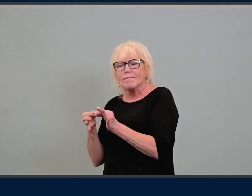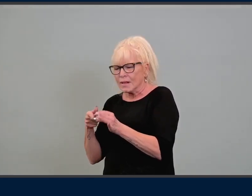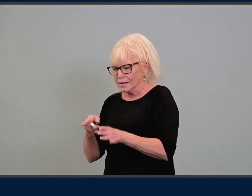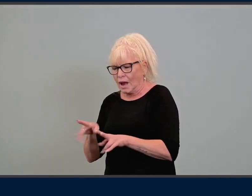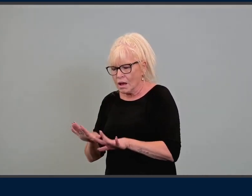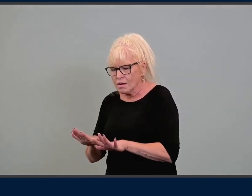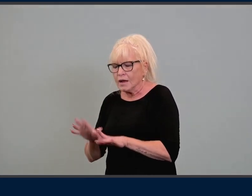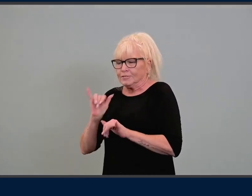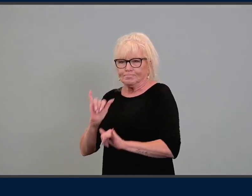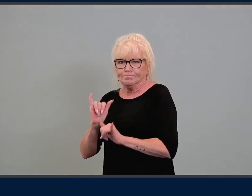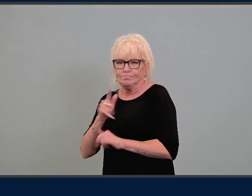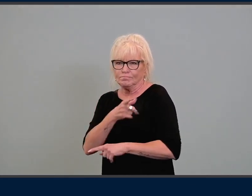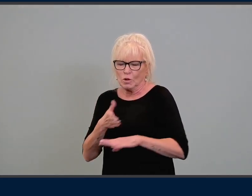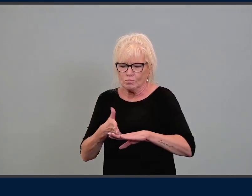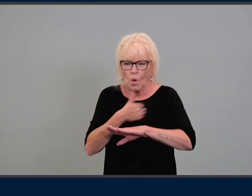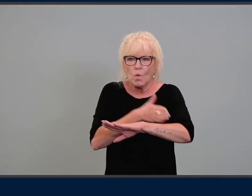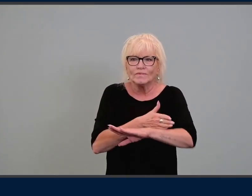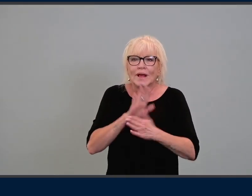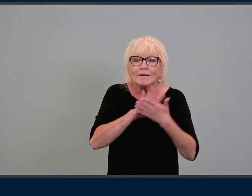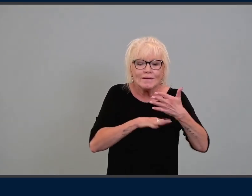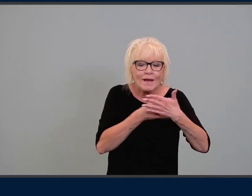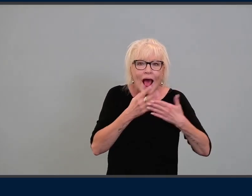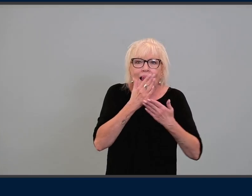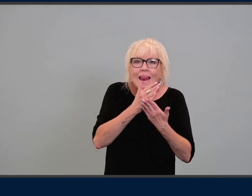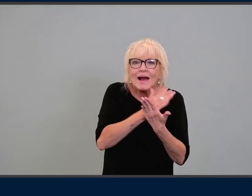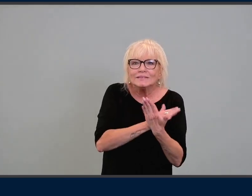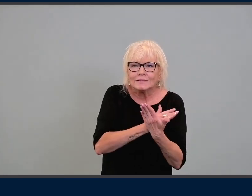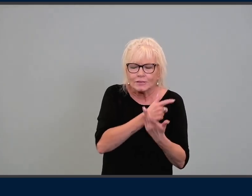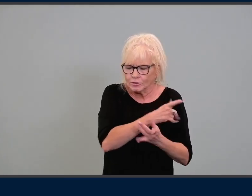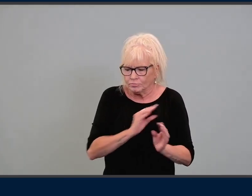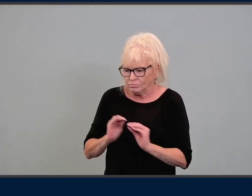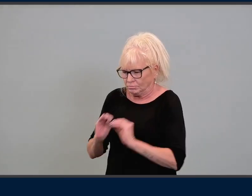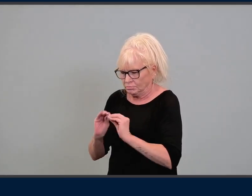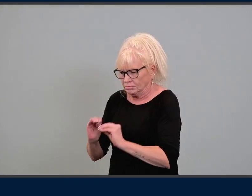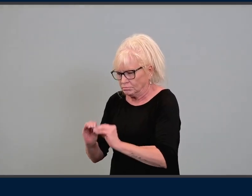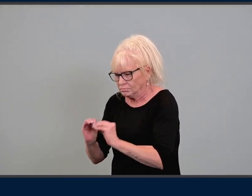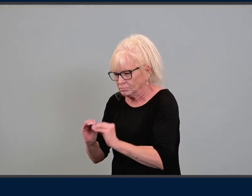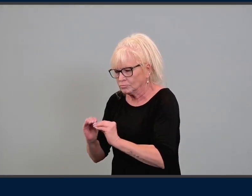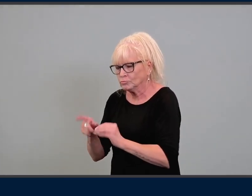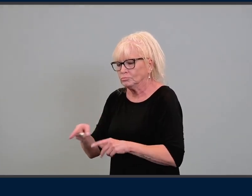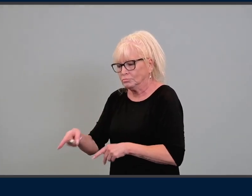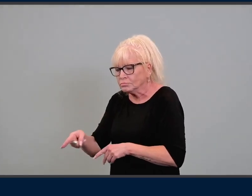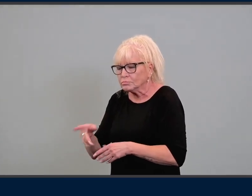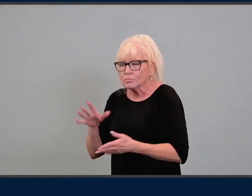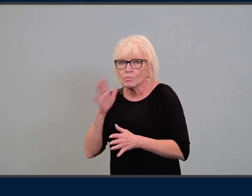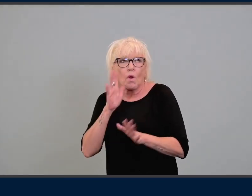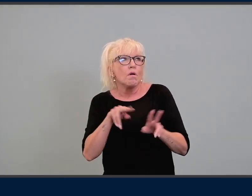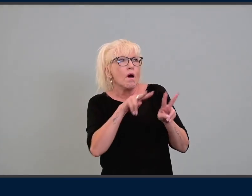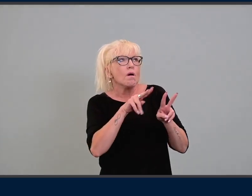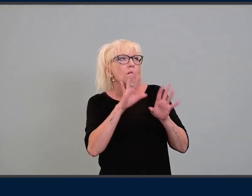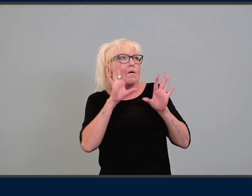there is a gap in the language acquisition. This is a way to create lessons to address